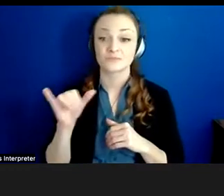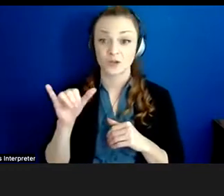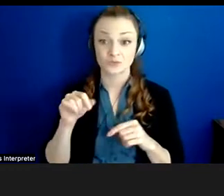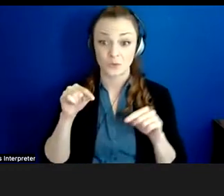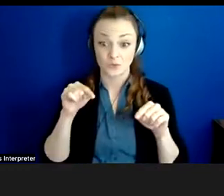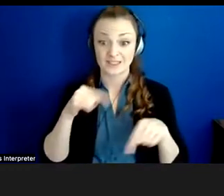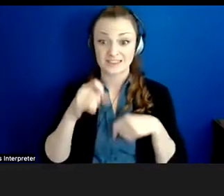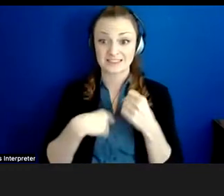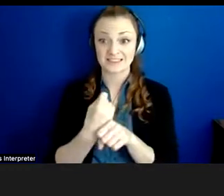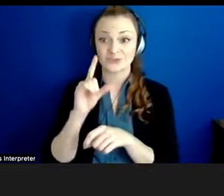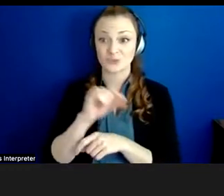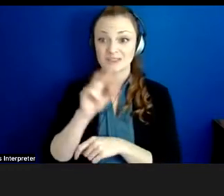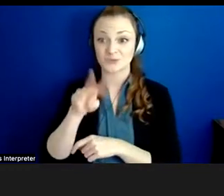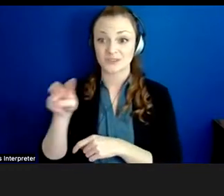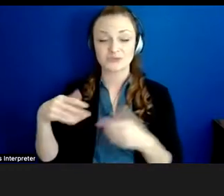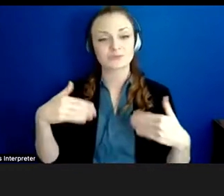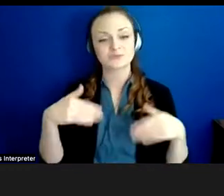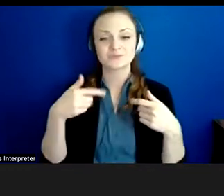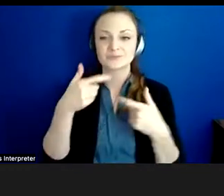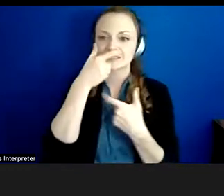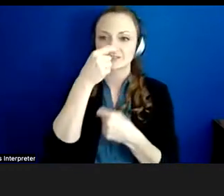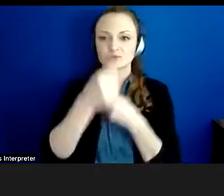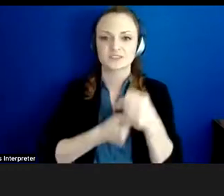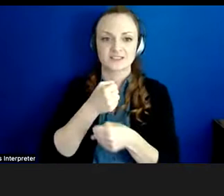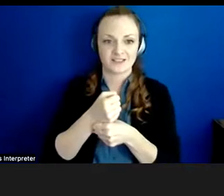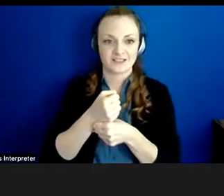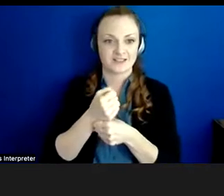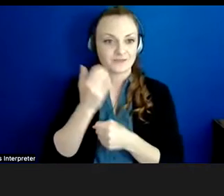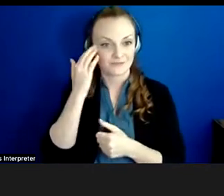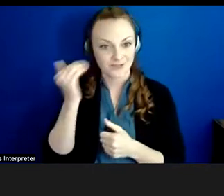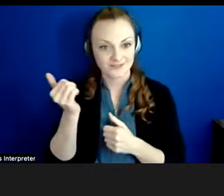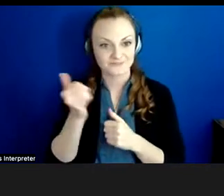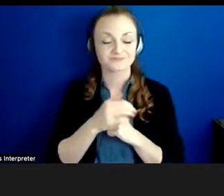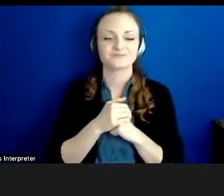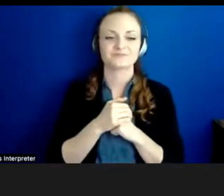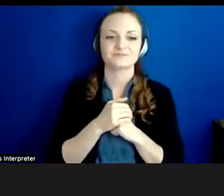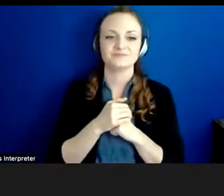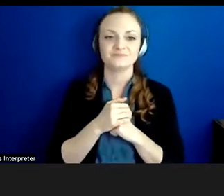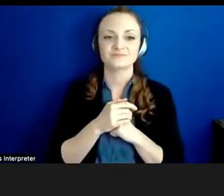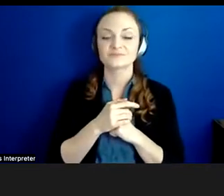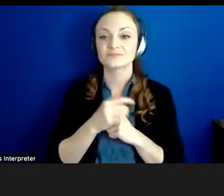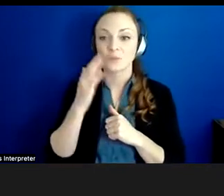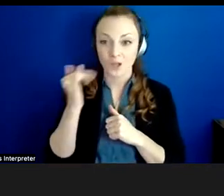19:10:35 is pretty interesting in that. There are 3 major religious holidays.